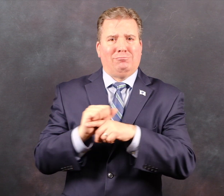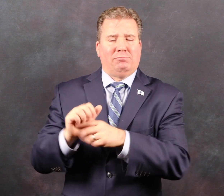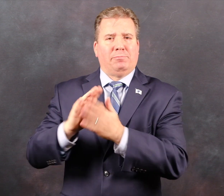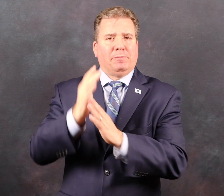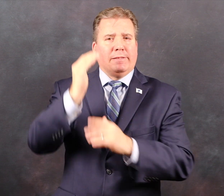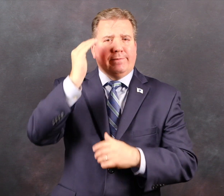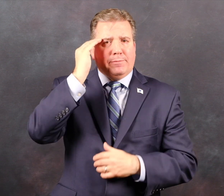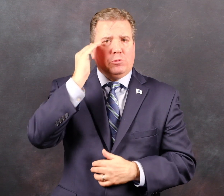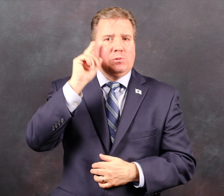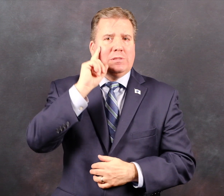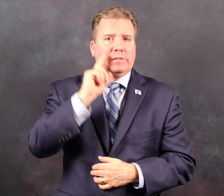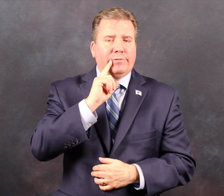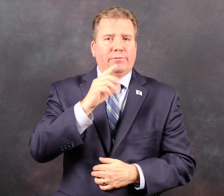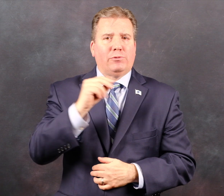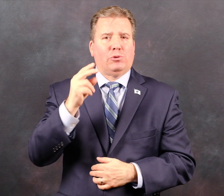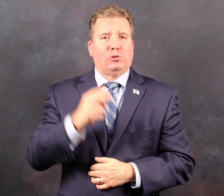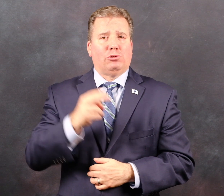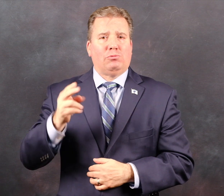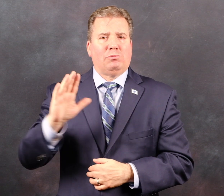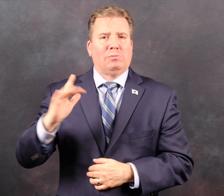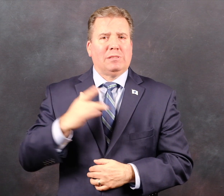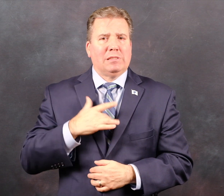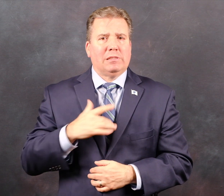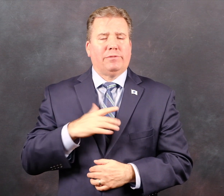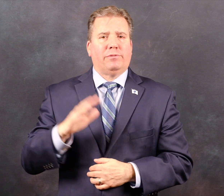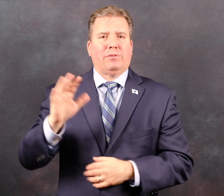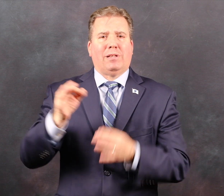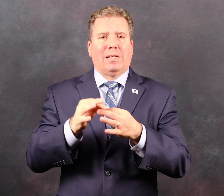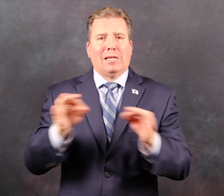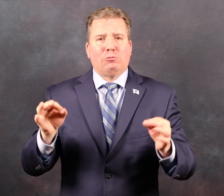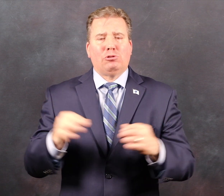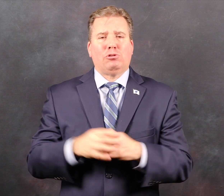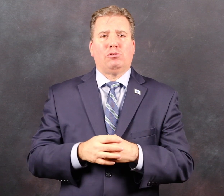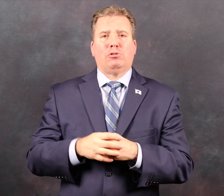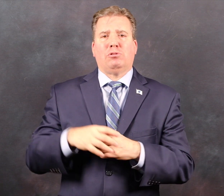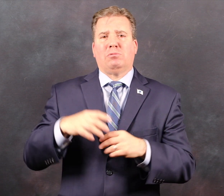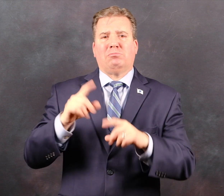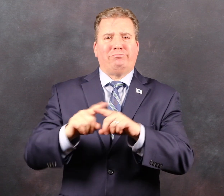language needs of our community, and are aware of strategies for connecting with deaf and